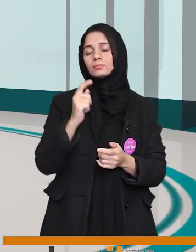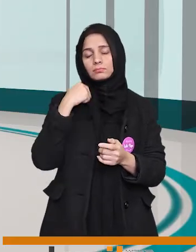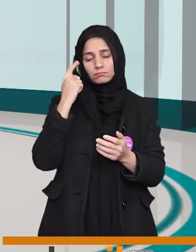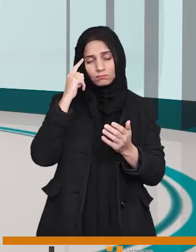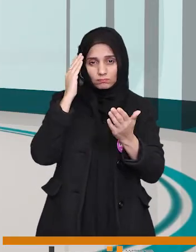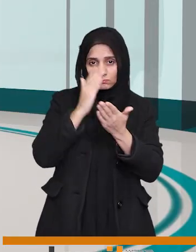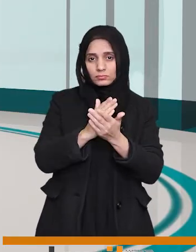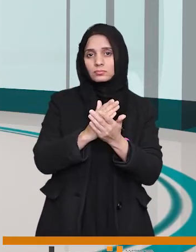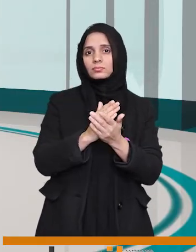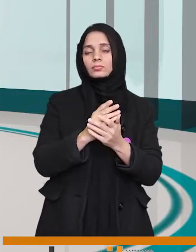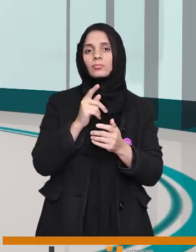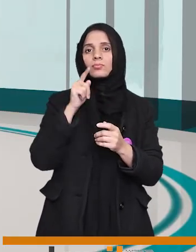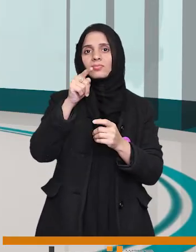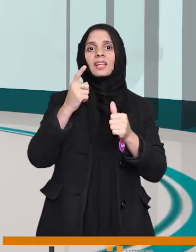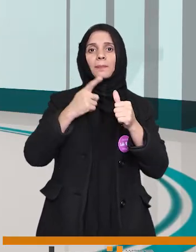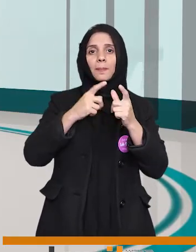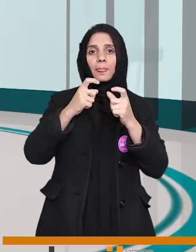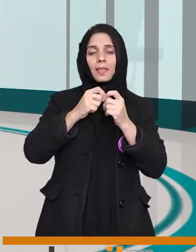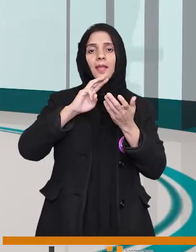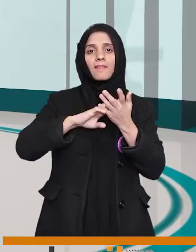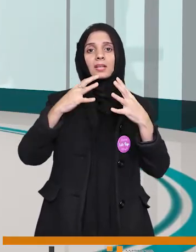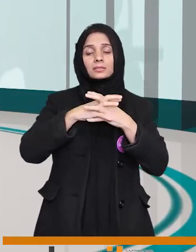that at Upwork, which is the traditional freelance marketplace,